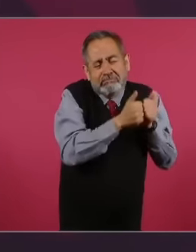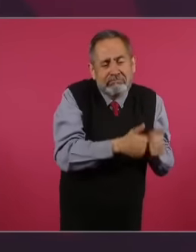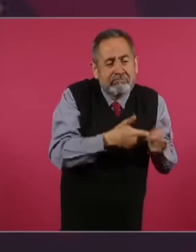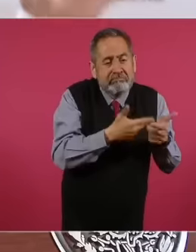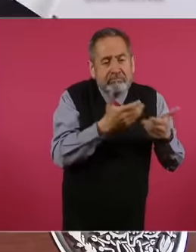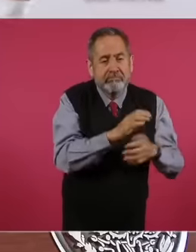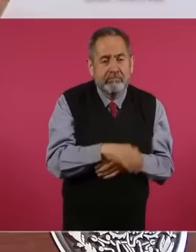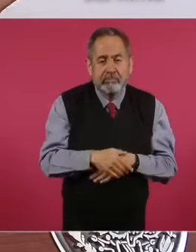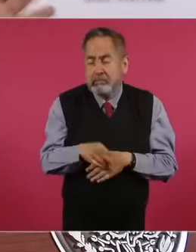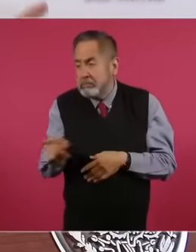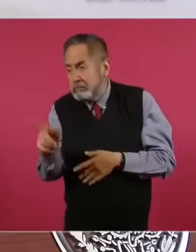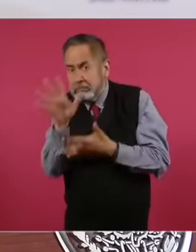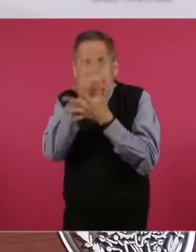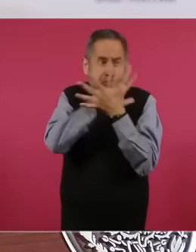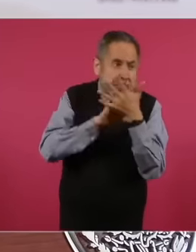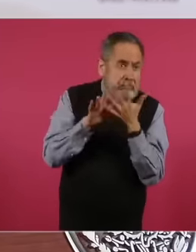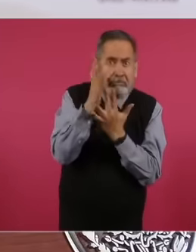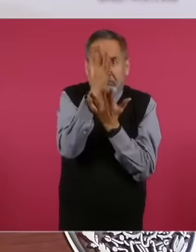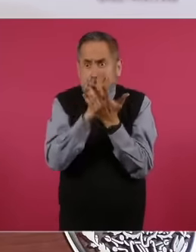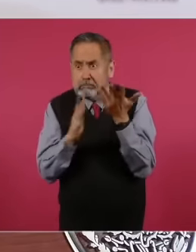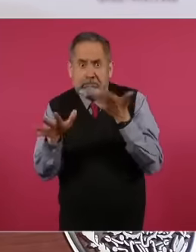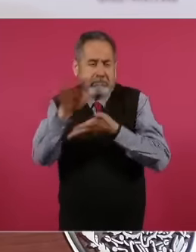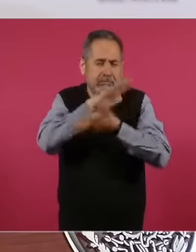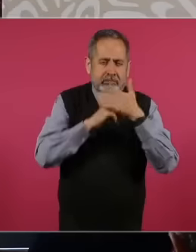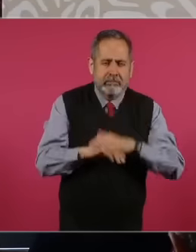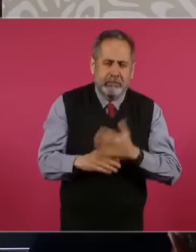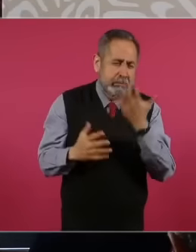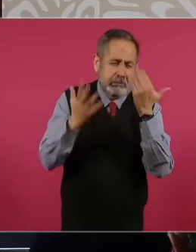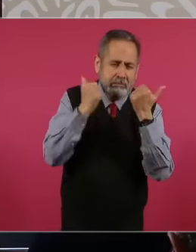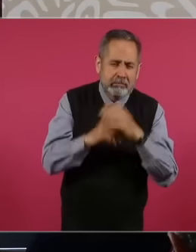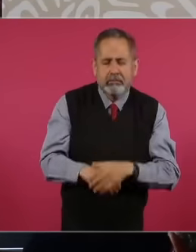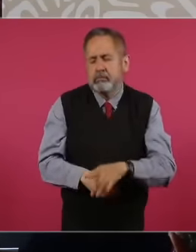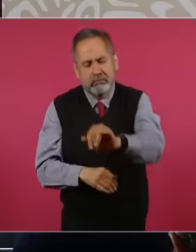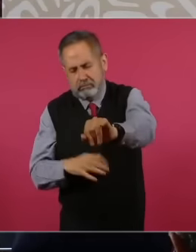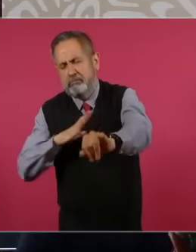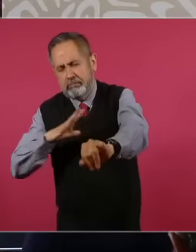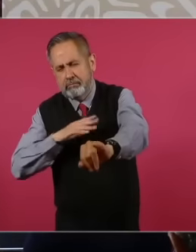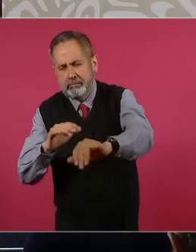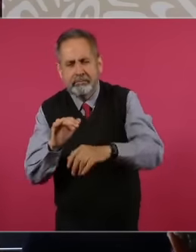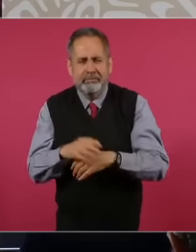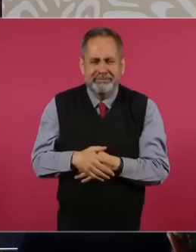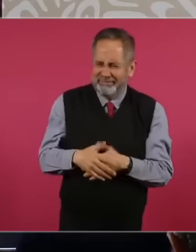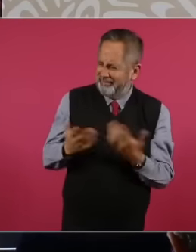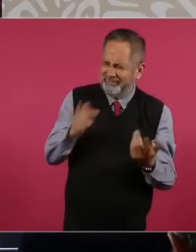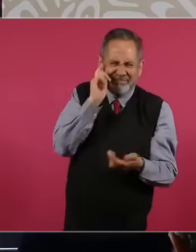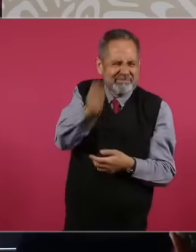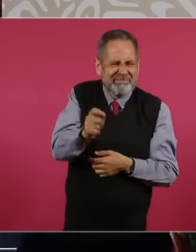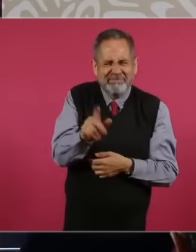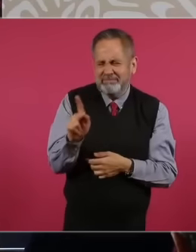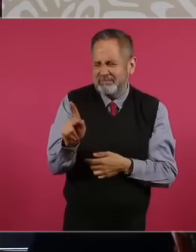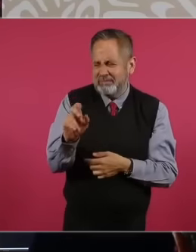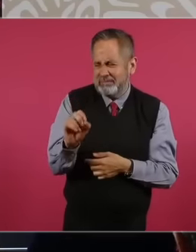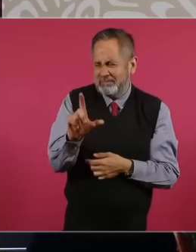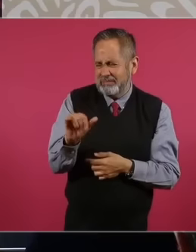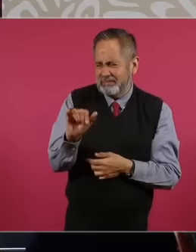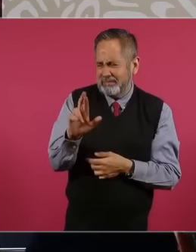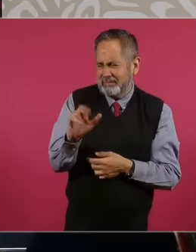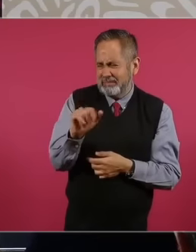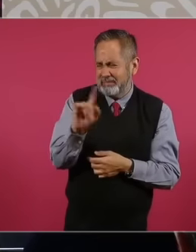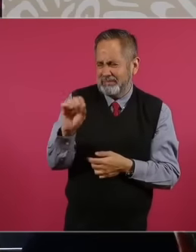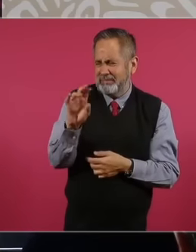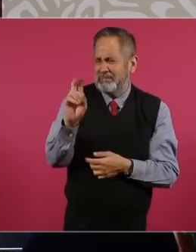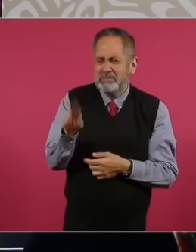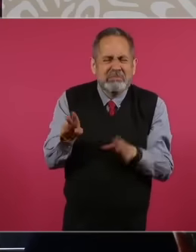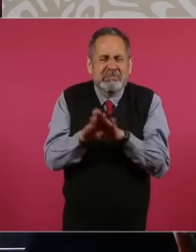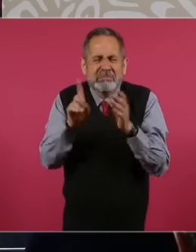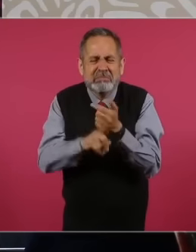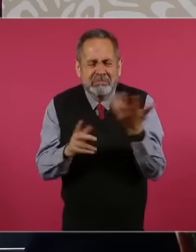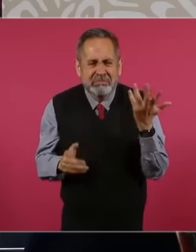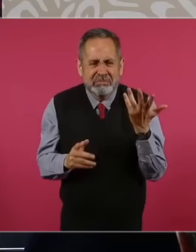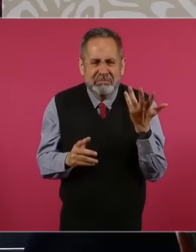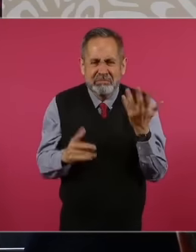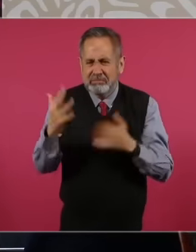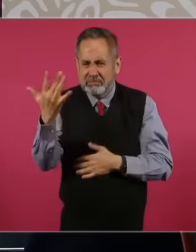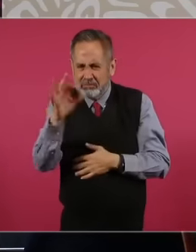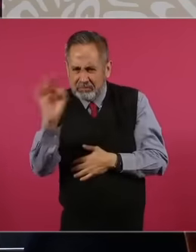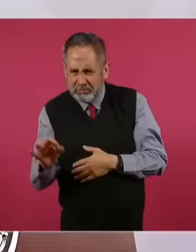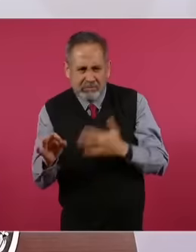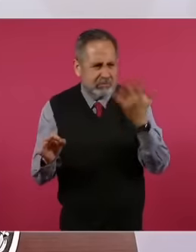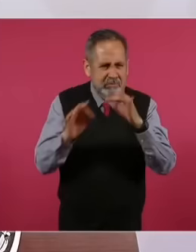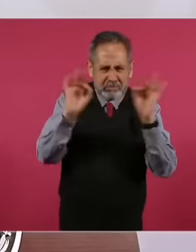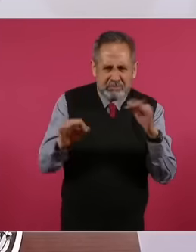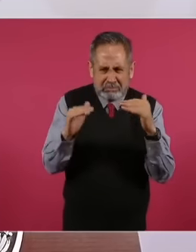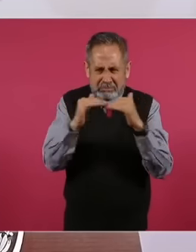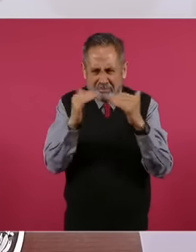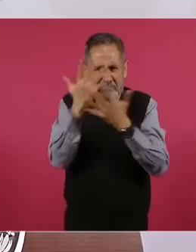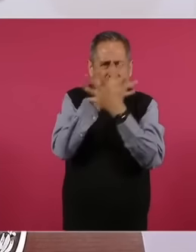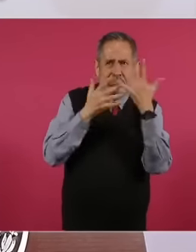there is polarization, that is the polarization that we were 50 50 50